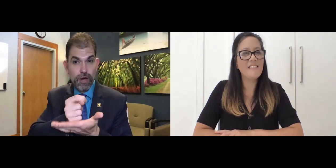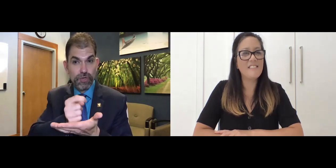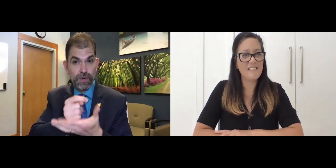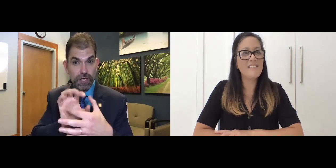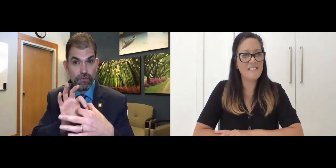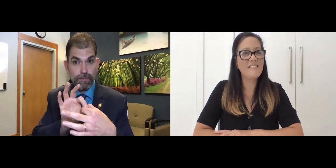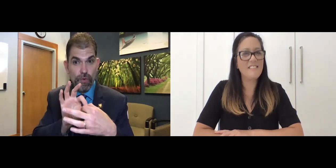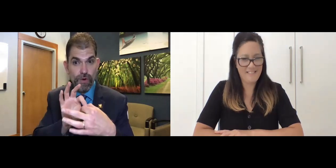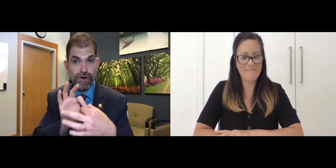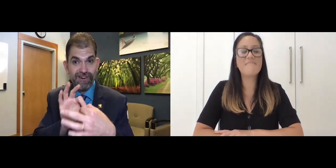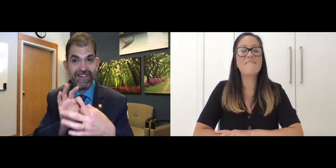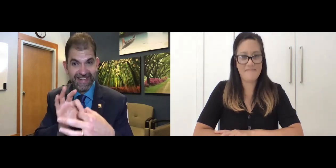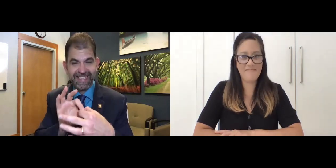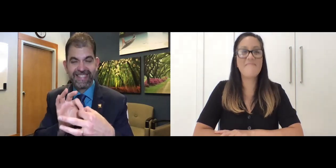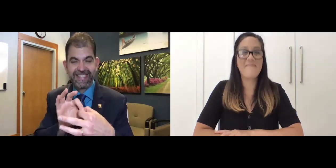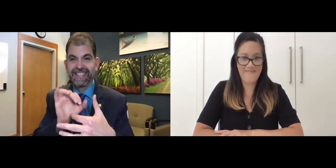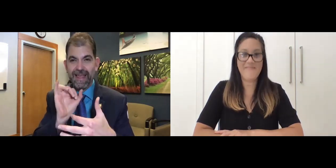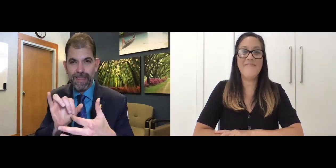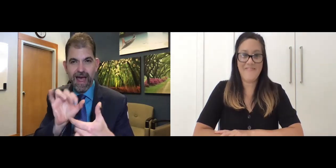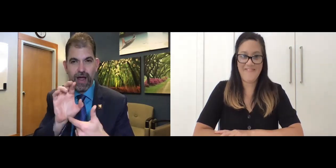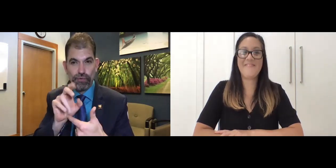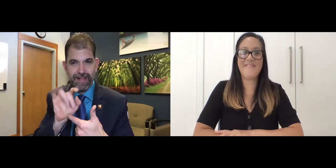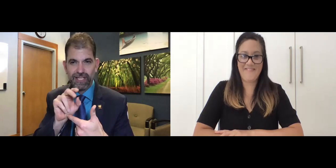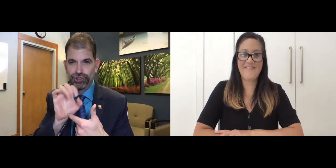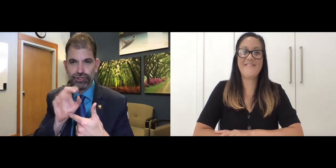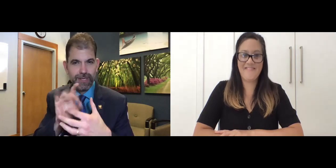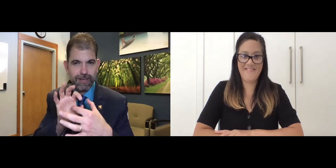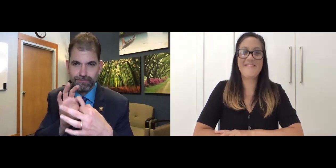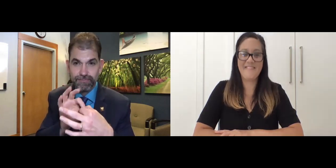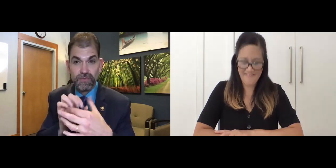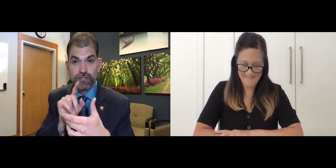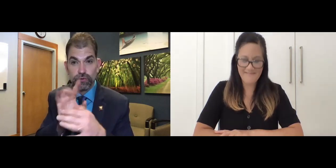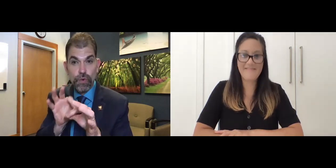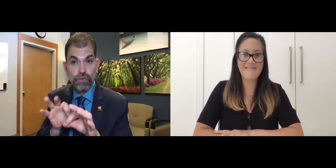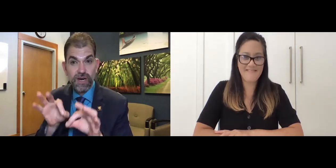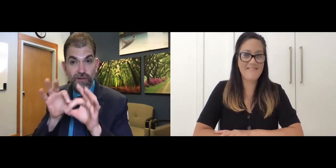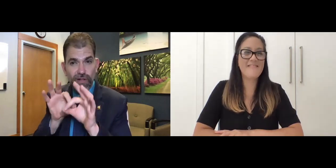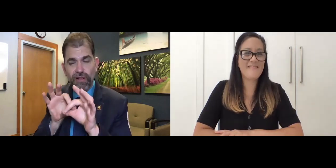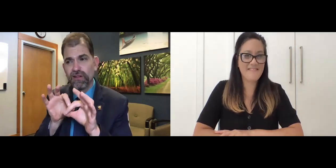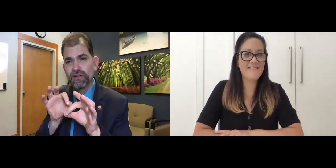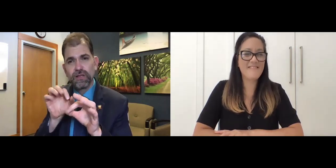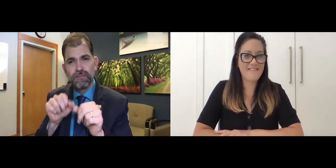is therapy and the therapeutic rapport is so important.That relationship is